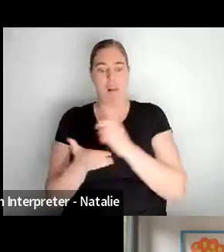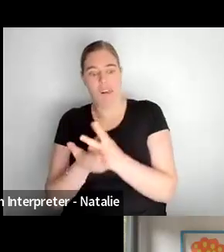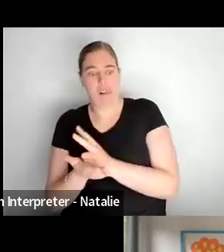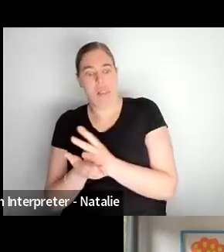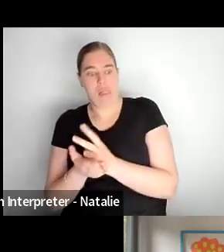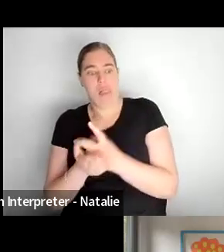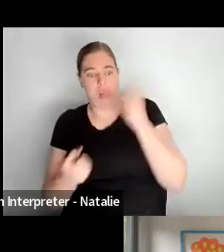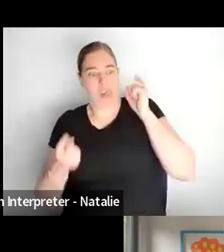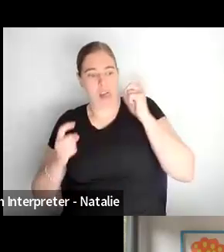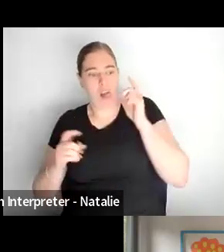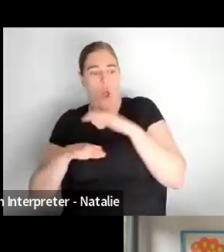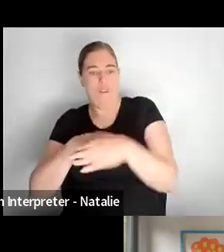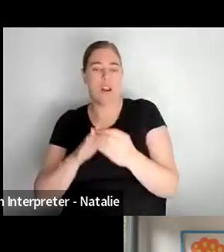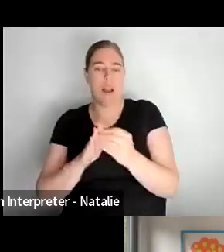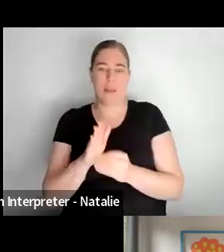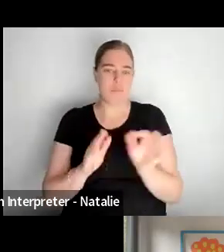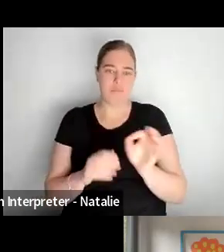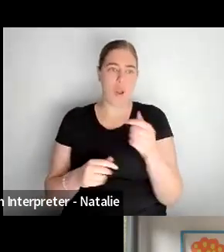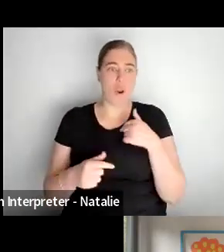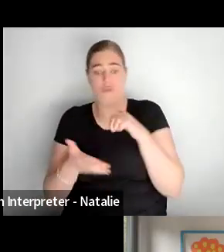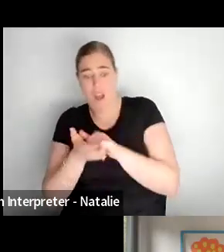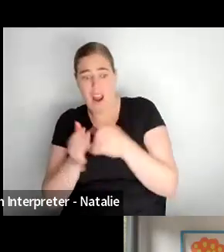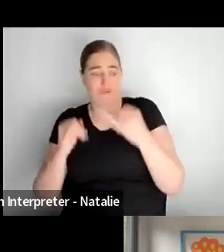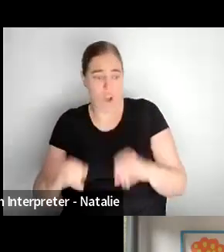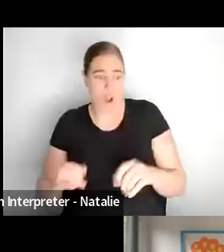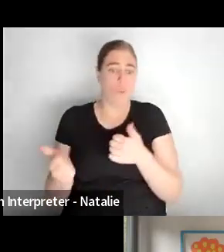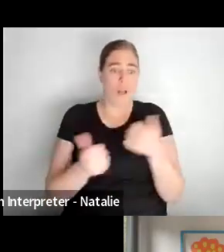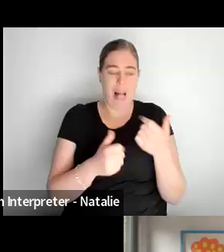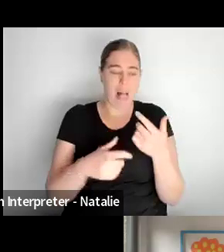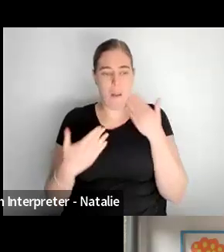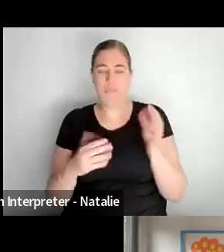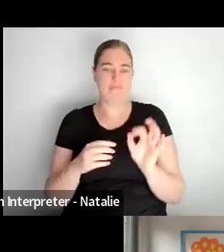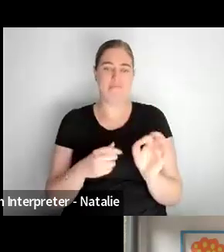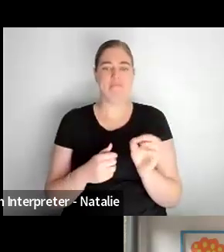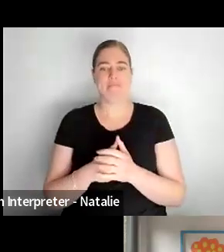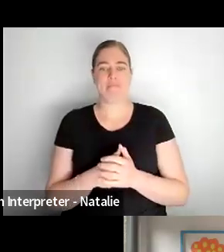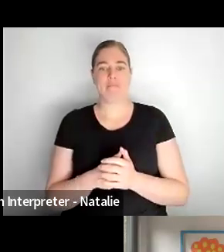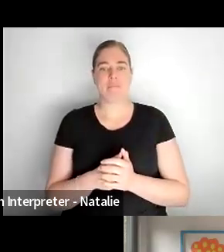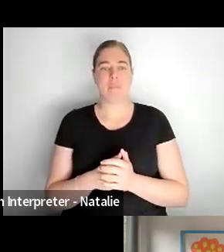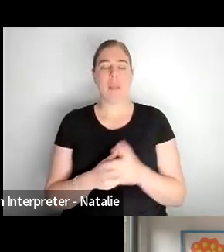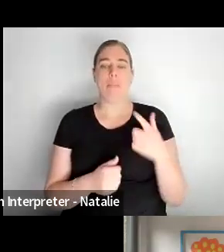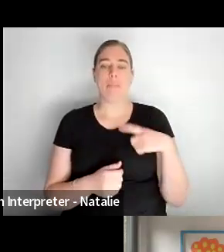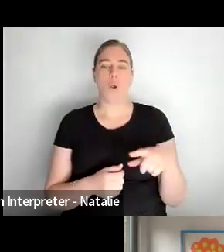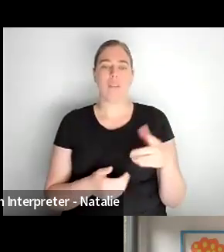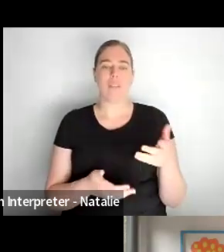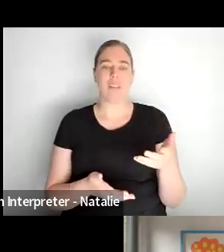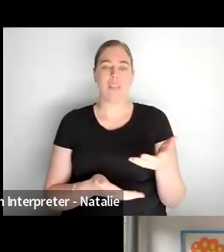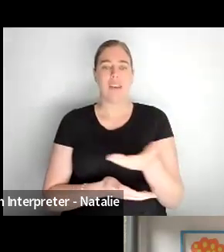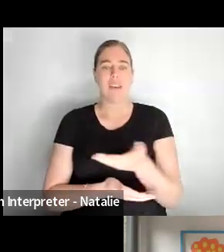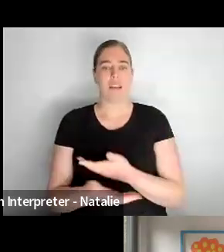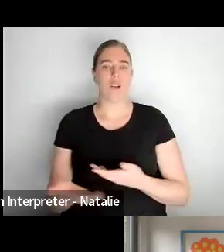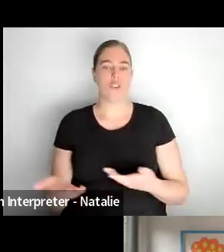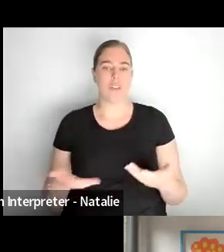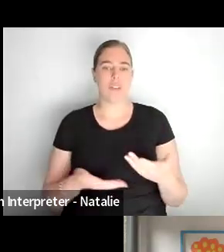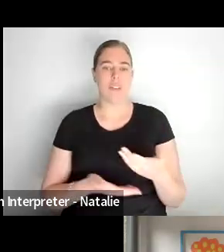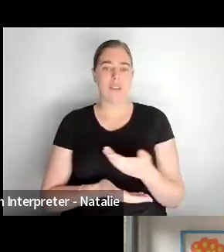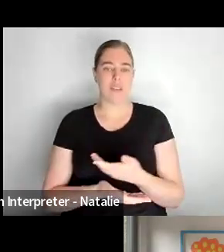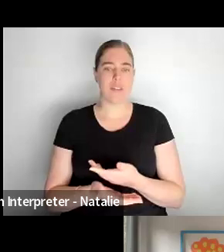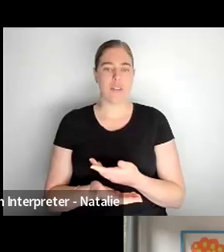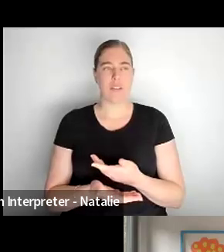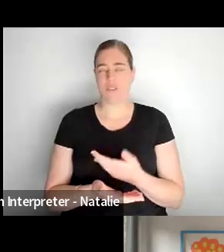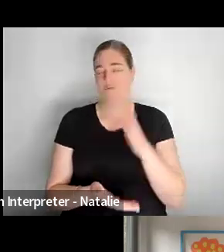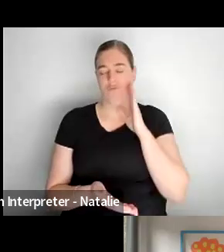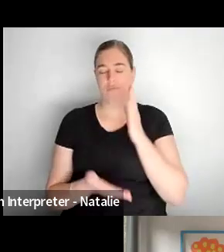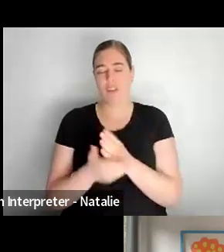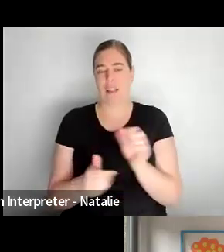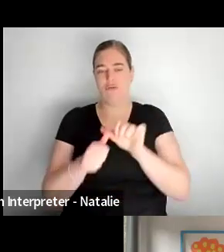"Was that the right thing? Did that go well?" The discussions are so great, so respectful and open,